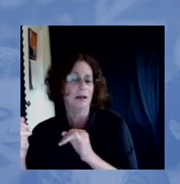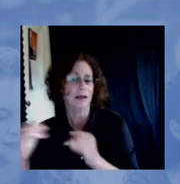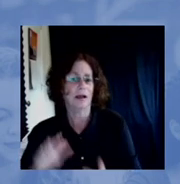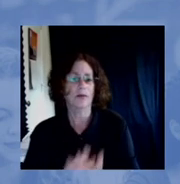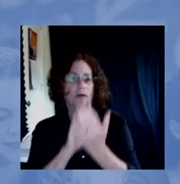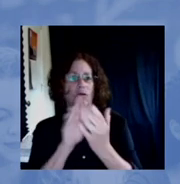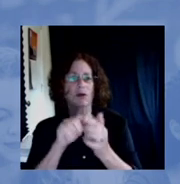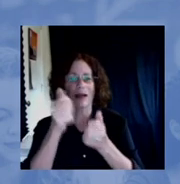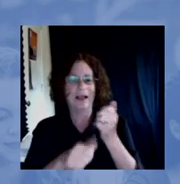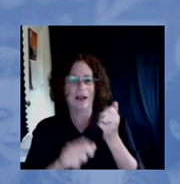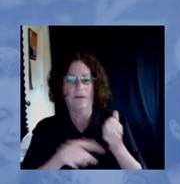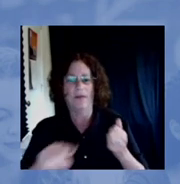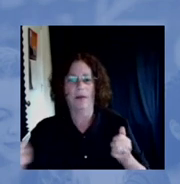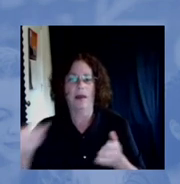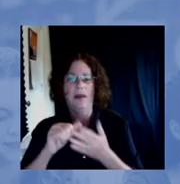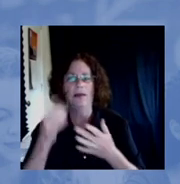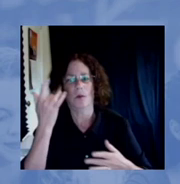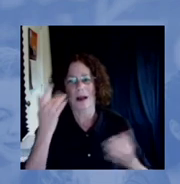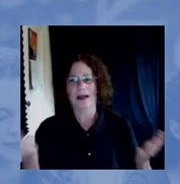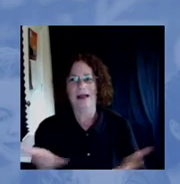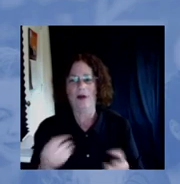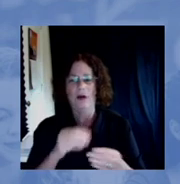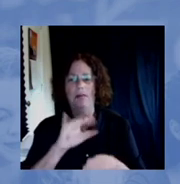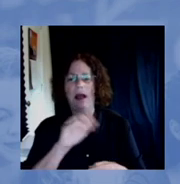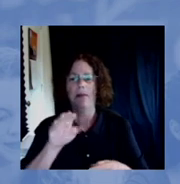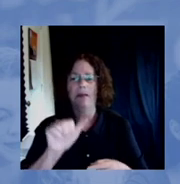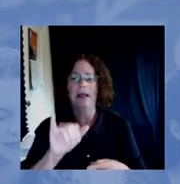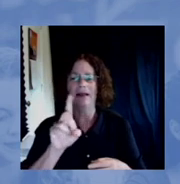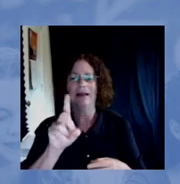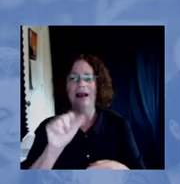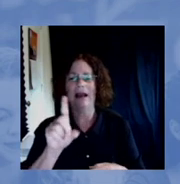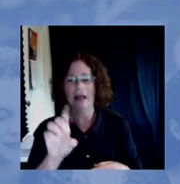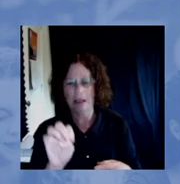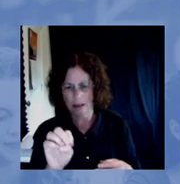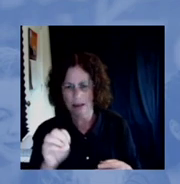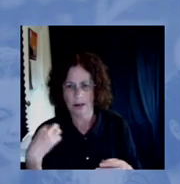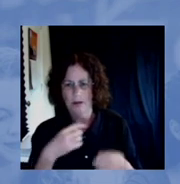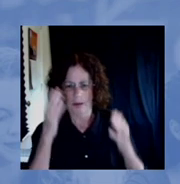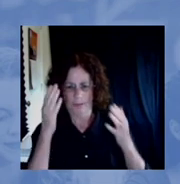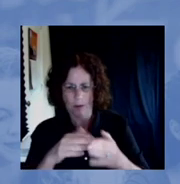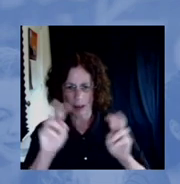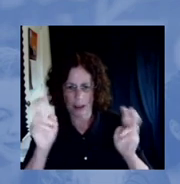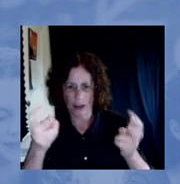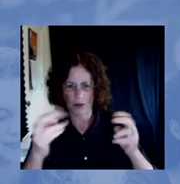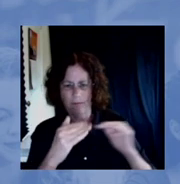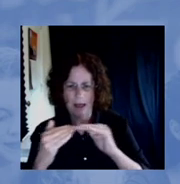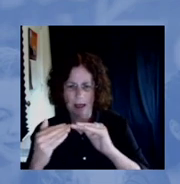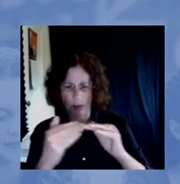THAT'S WHY HERE IN MIAMI DADE WE MARRIED THE ISSUE OF EQUITY WITH CHOICE FOR IF YOU APPROACH